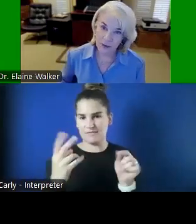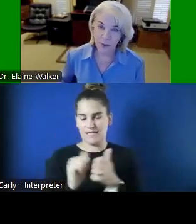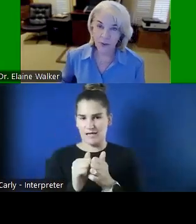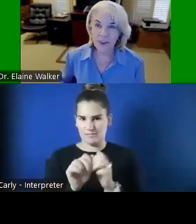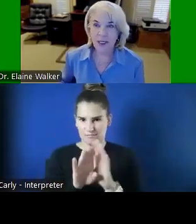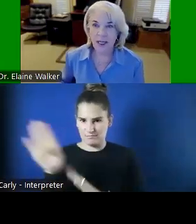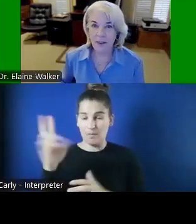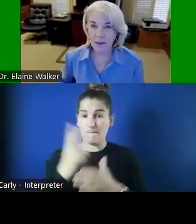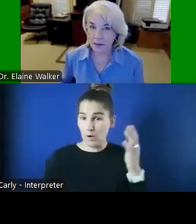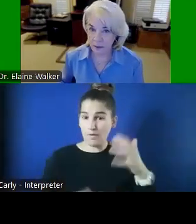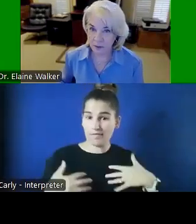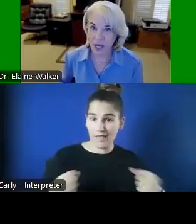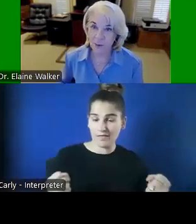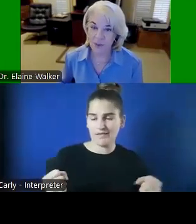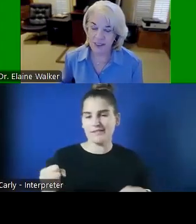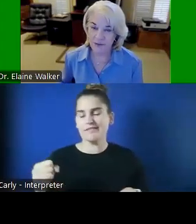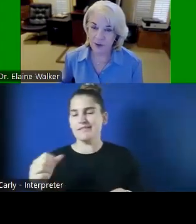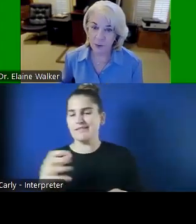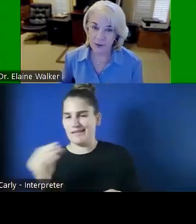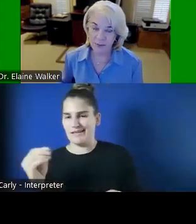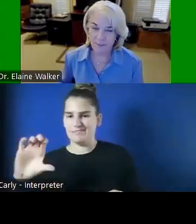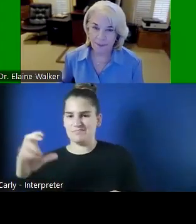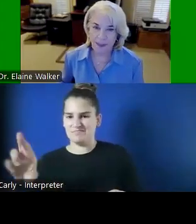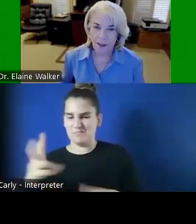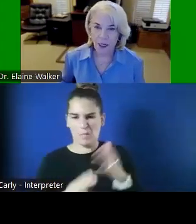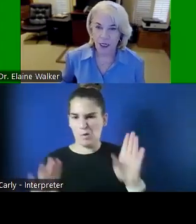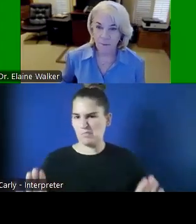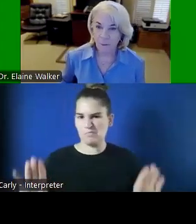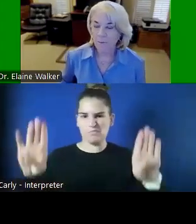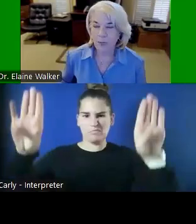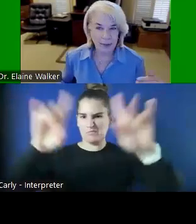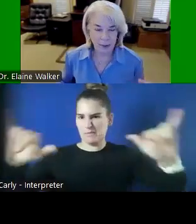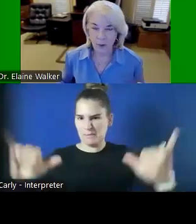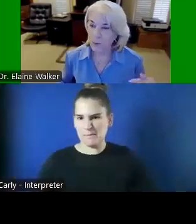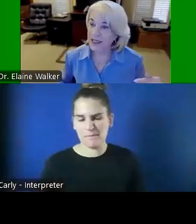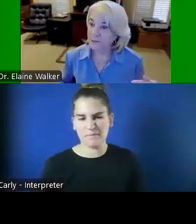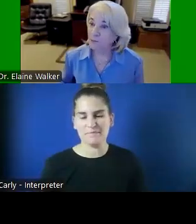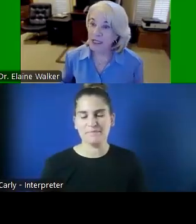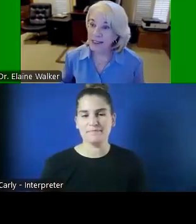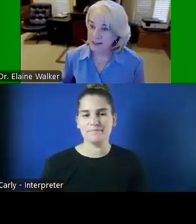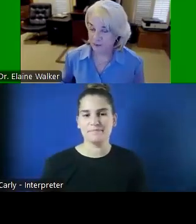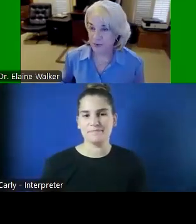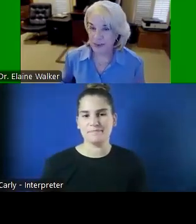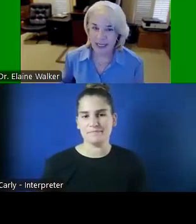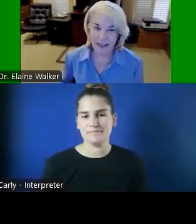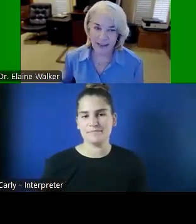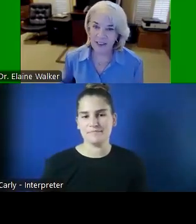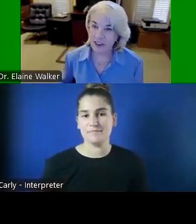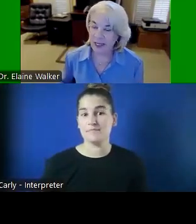controls and clinical high-risk individuals um but with it mean difference at each